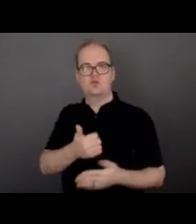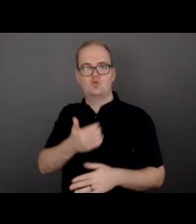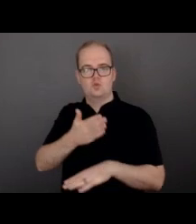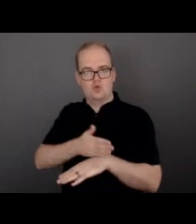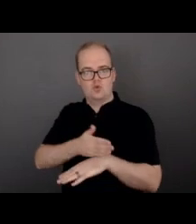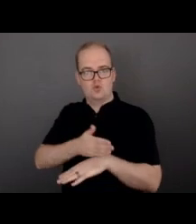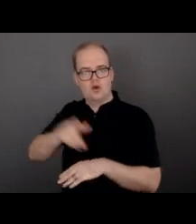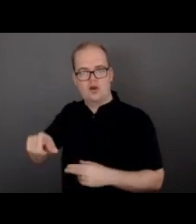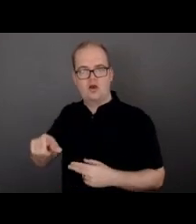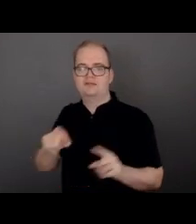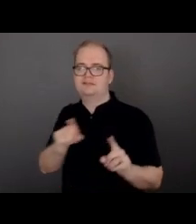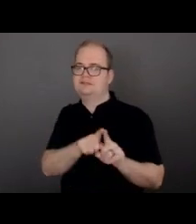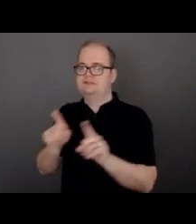at the Brisbane Federal Circuit Court.